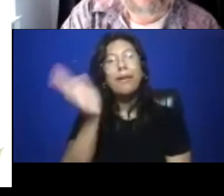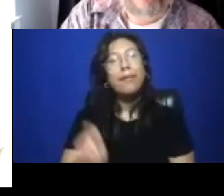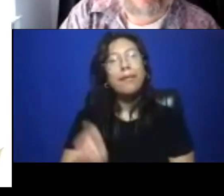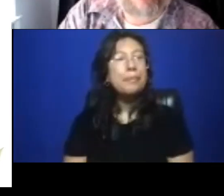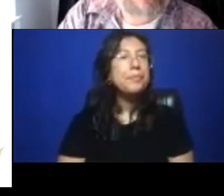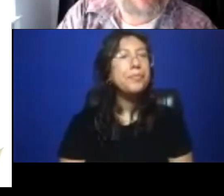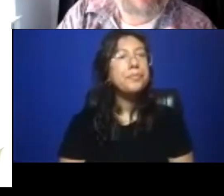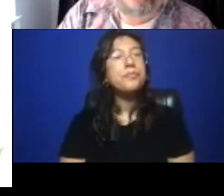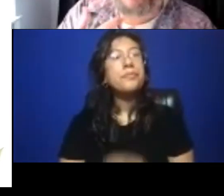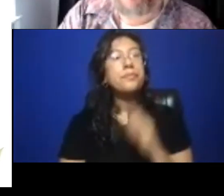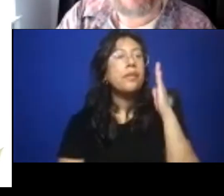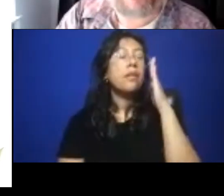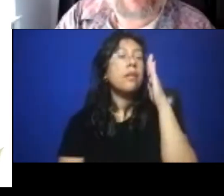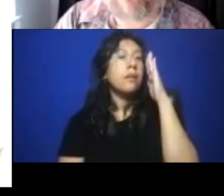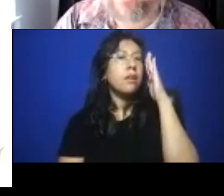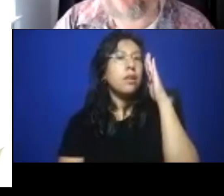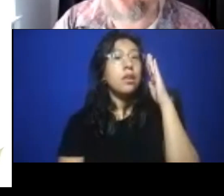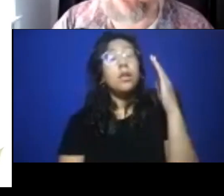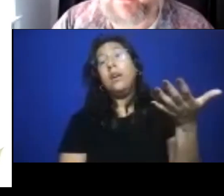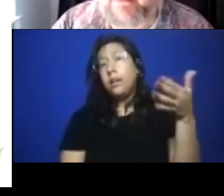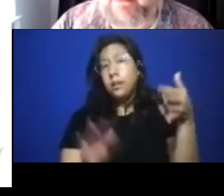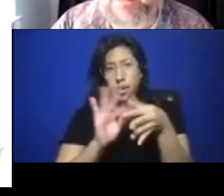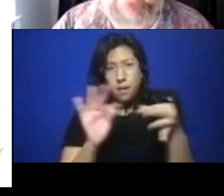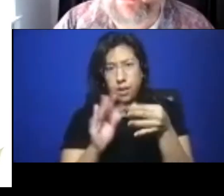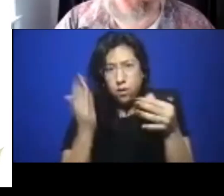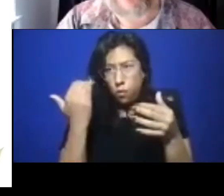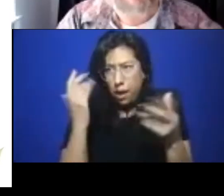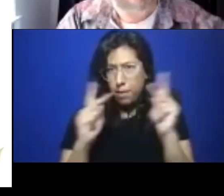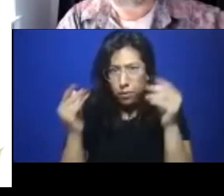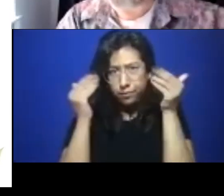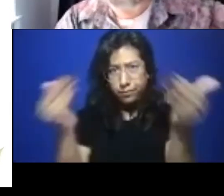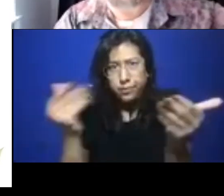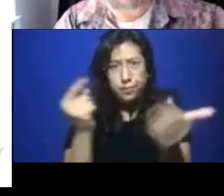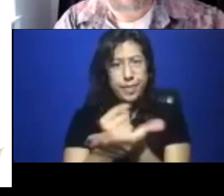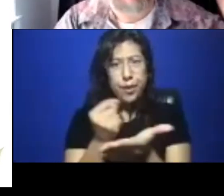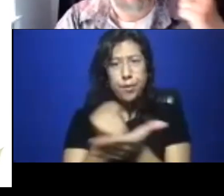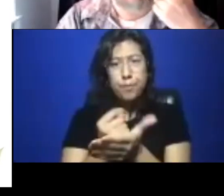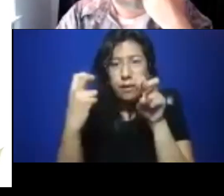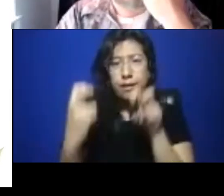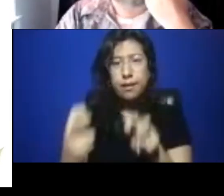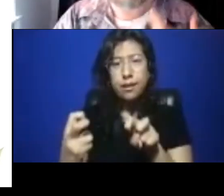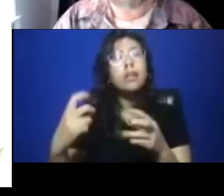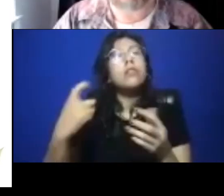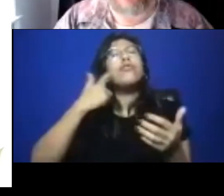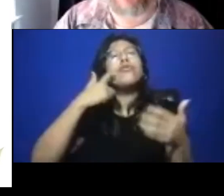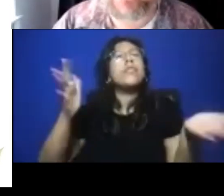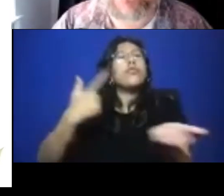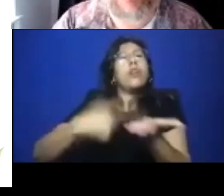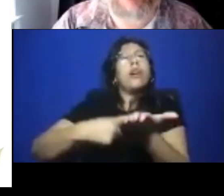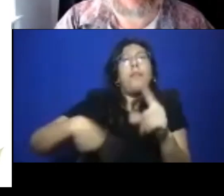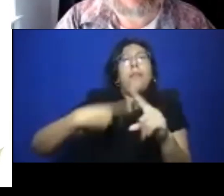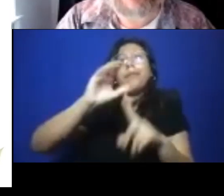So a couple of comments about why people might seek therapy. I mean, we just talked about some of the rates of depression